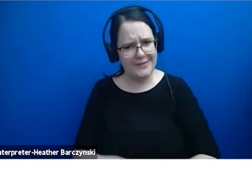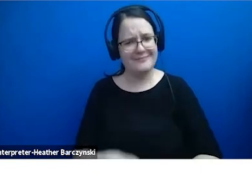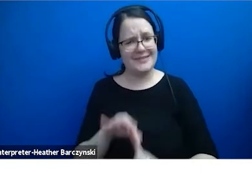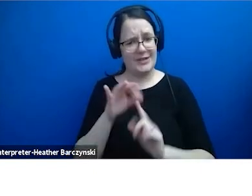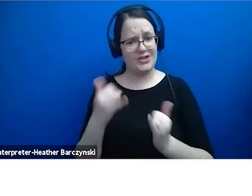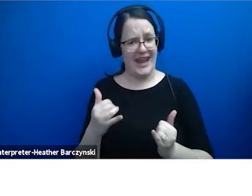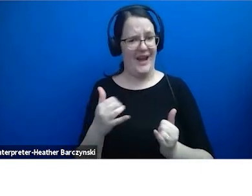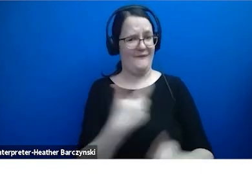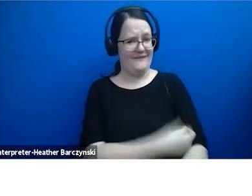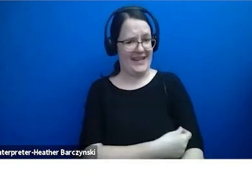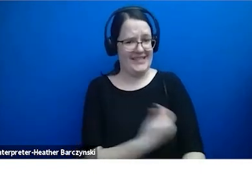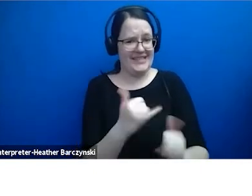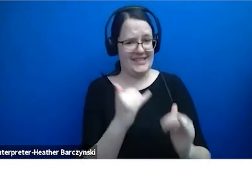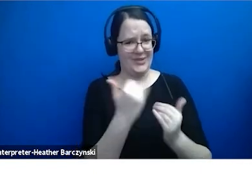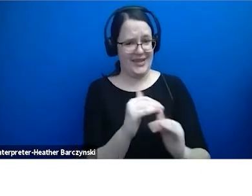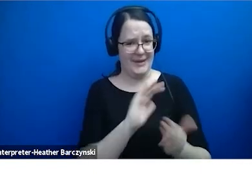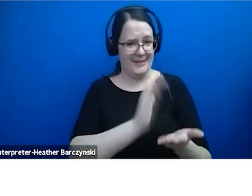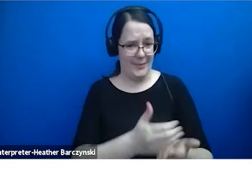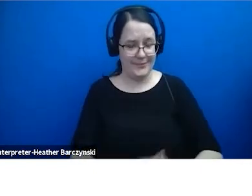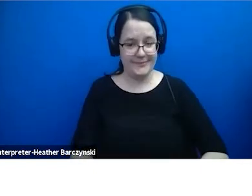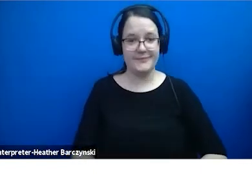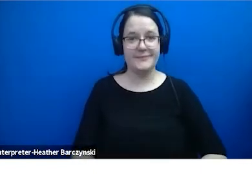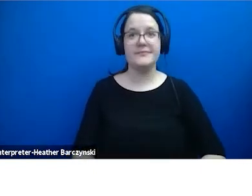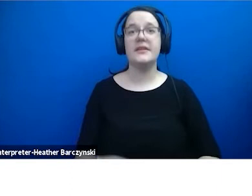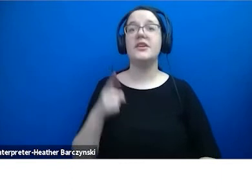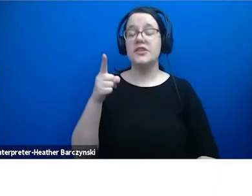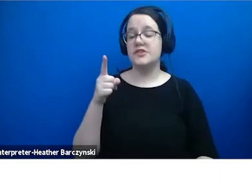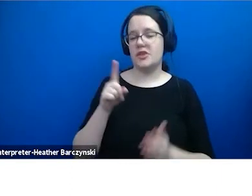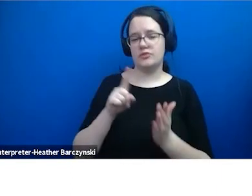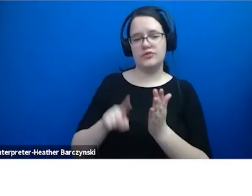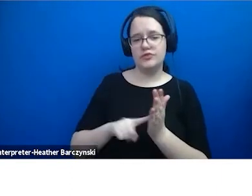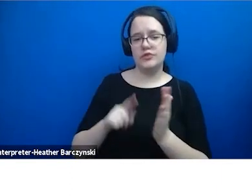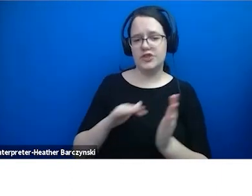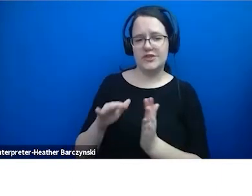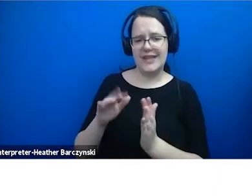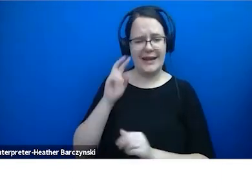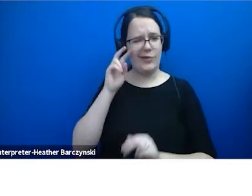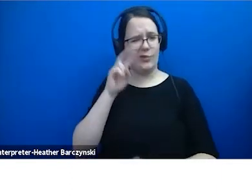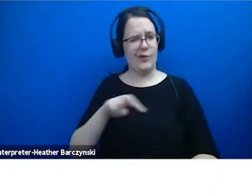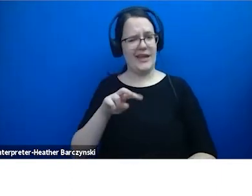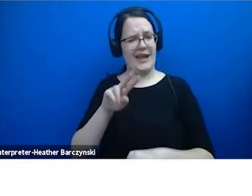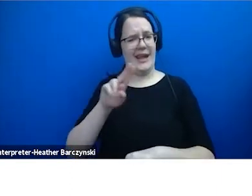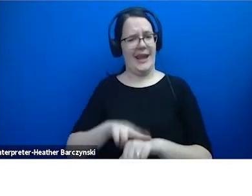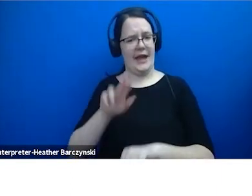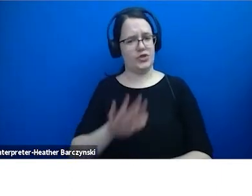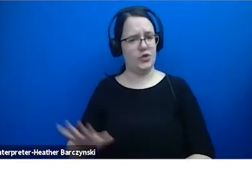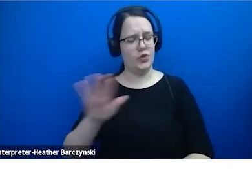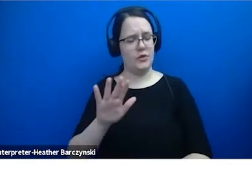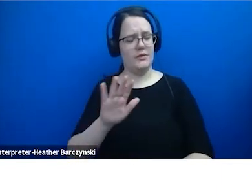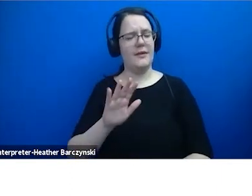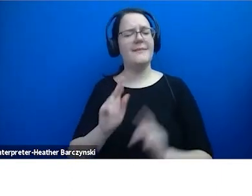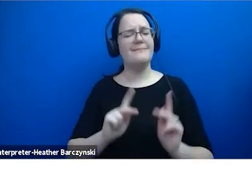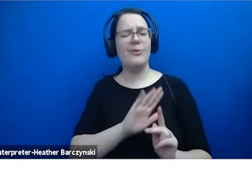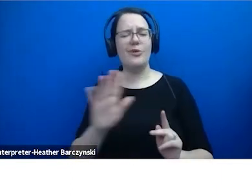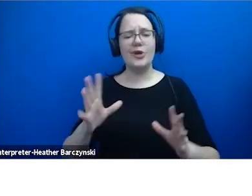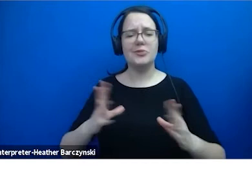so this is a pew research study looking at sort of national acceptance of covid 19 vaccines and and